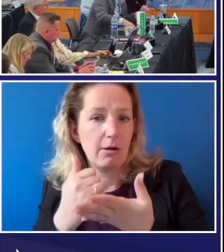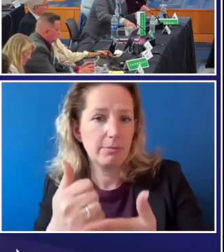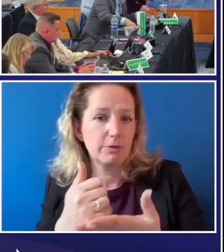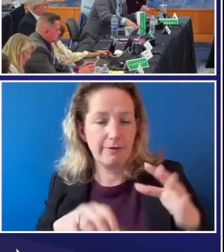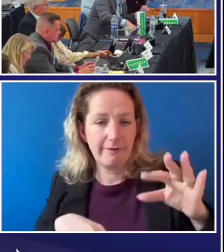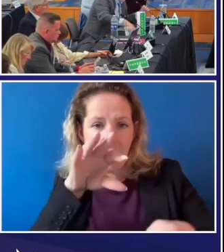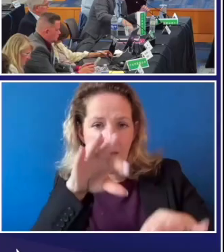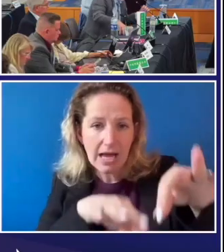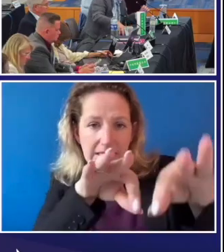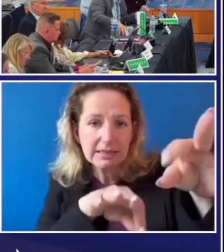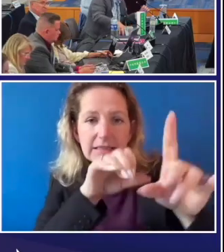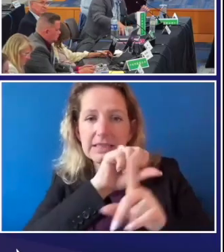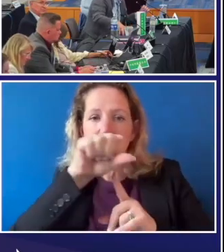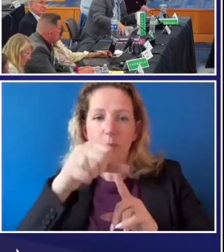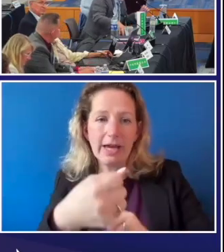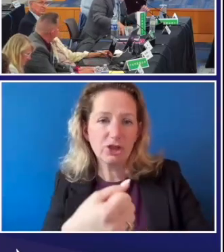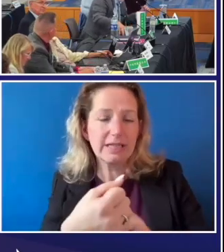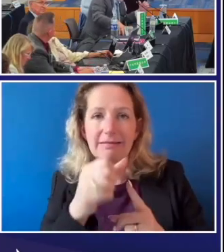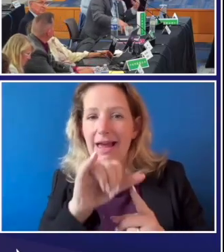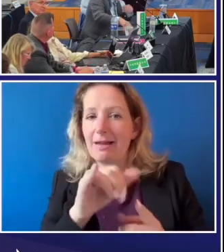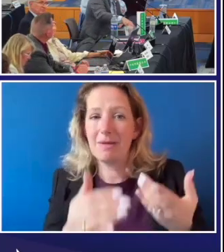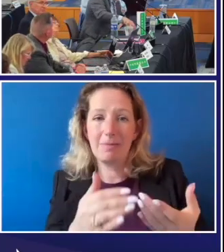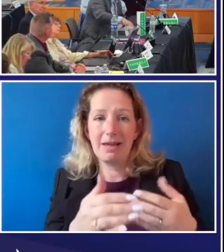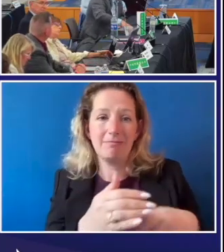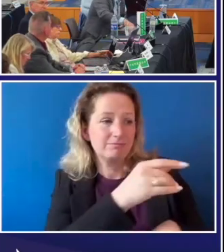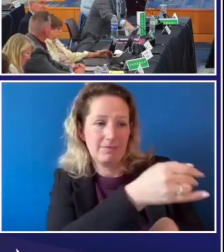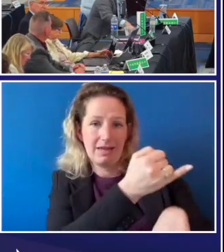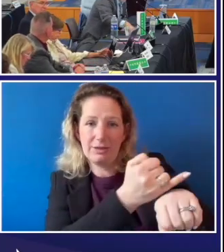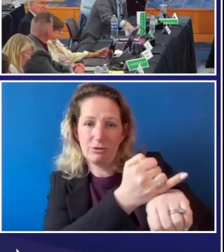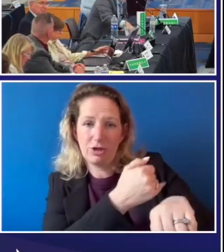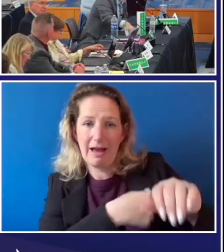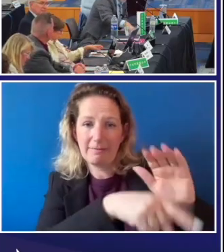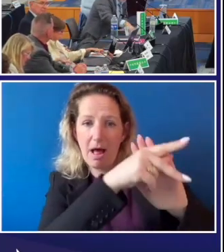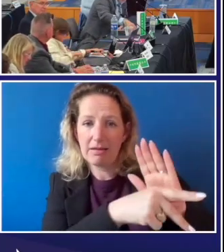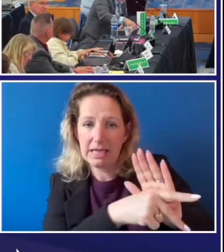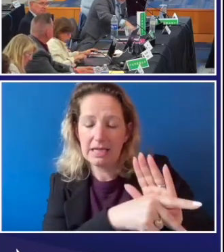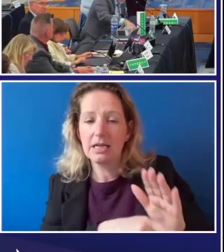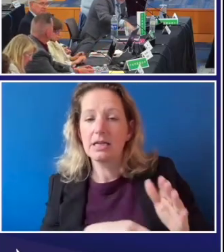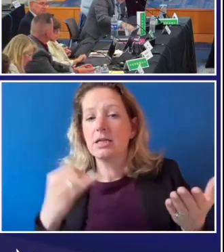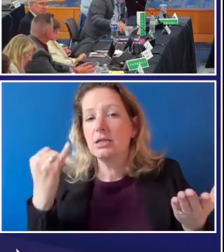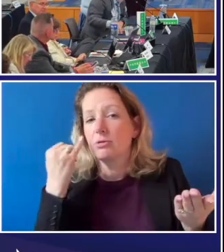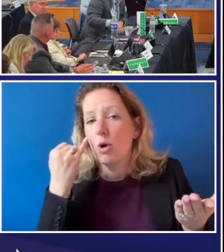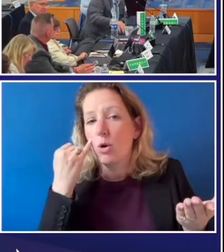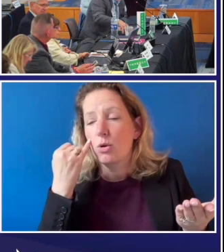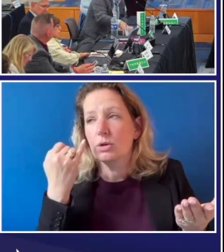where the institution has policies and says that they are complaining in compliance